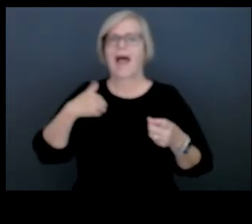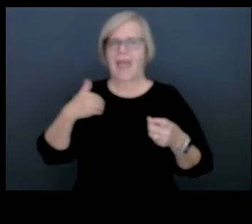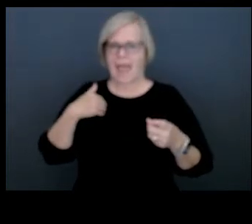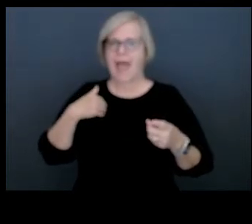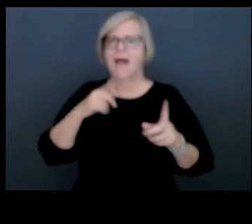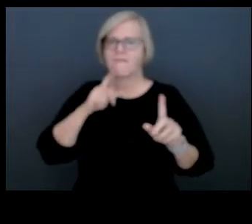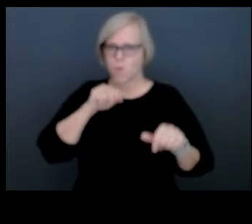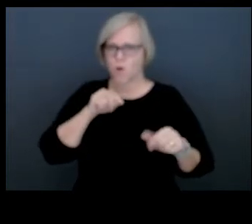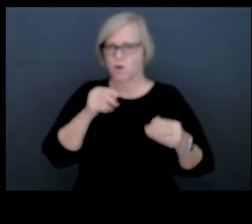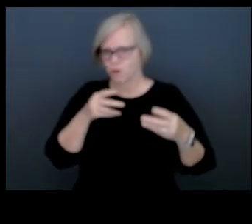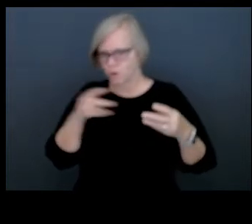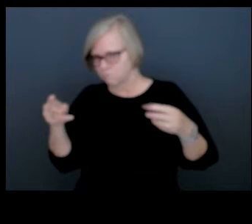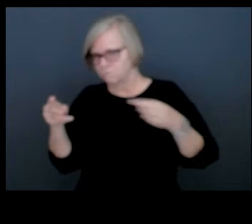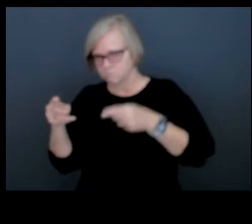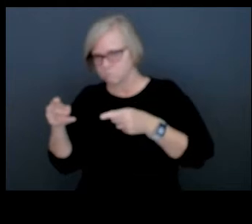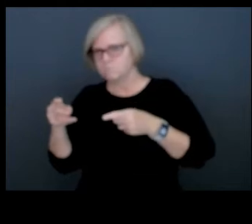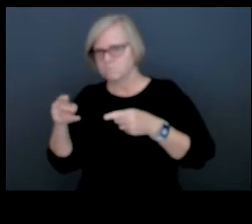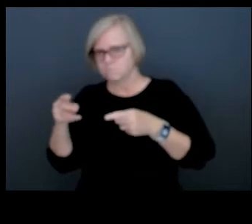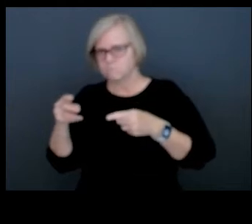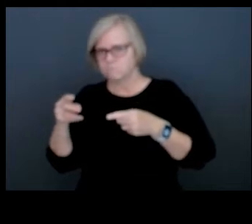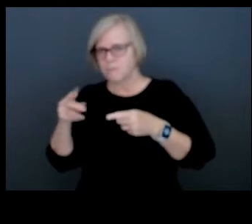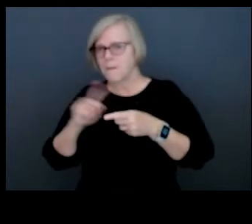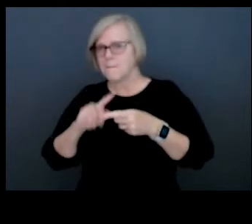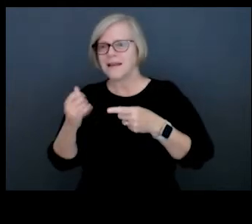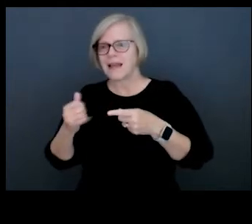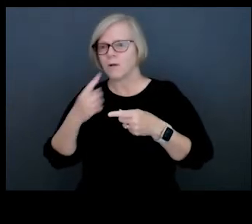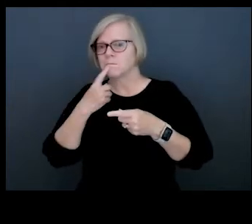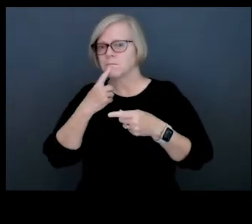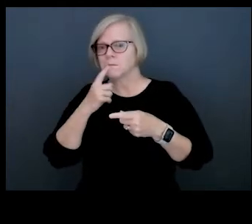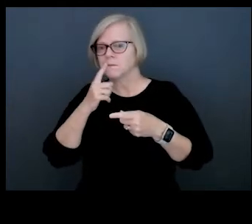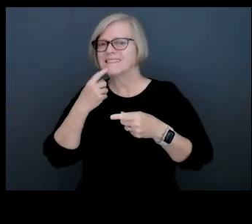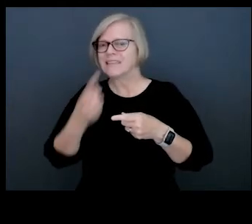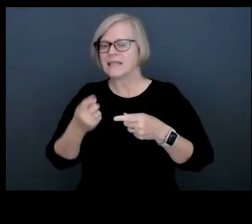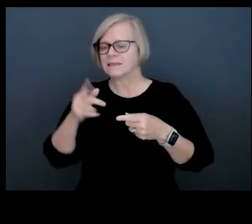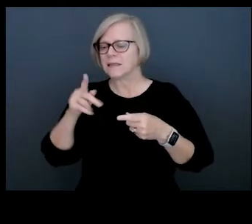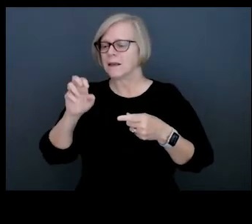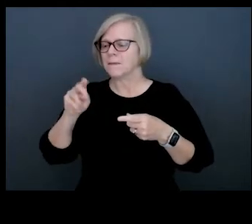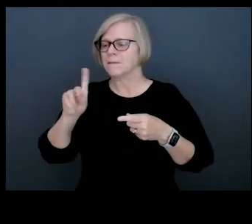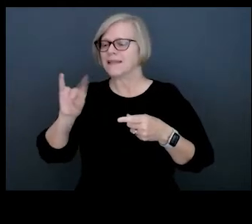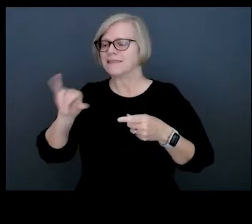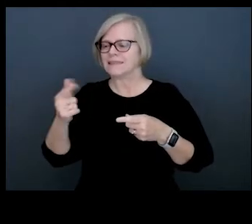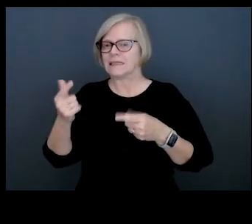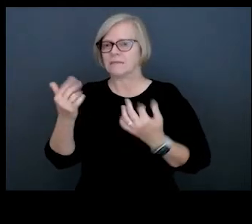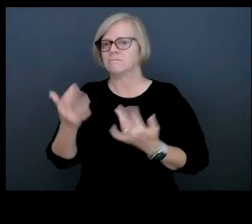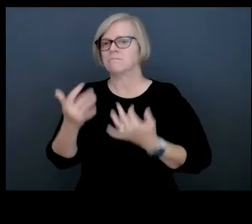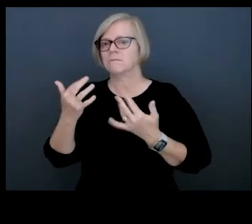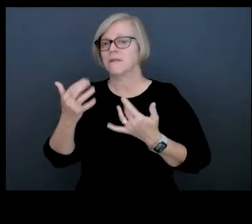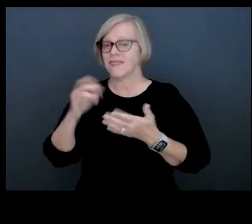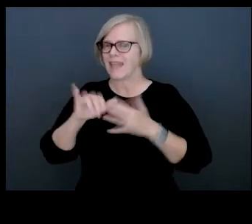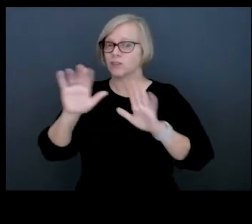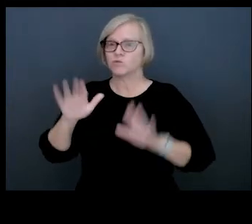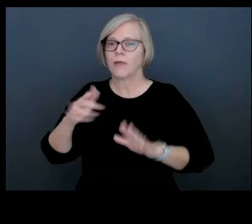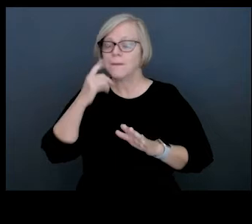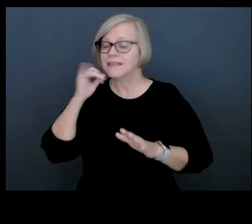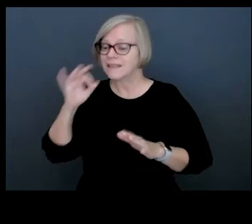As of right now, it's just listed as pending. And this is great because if the customer cancels out of their order, I do wanna keep track of,